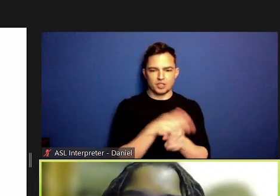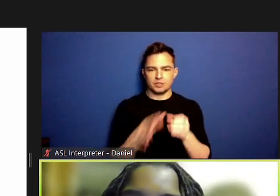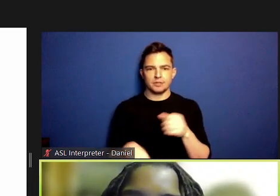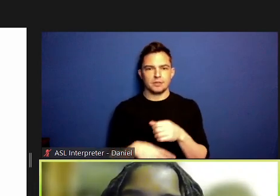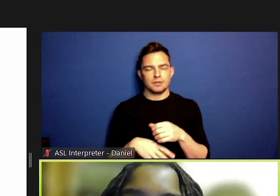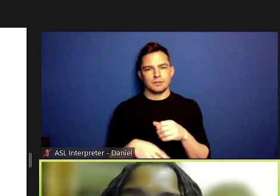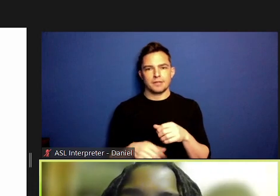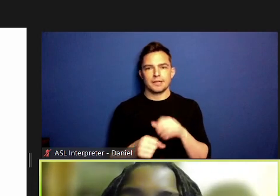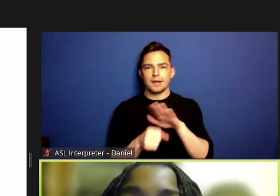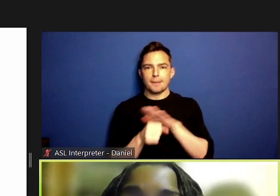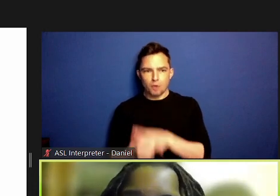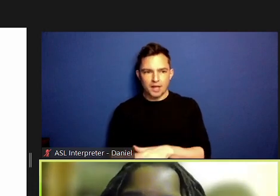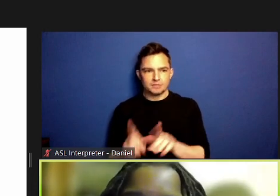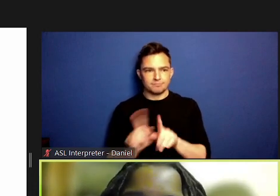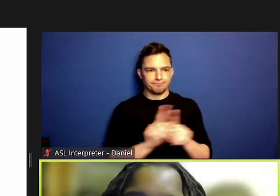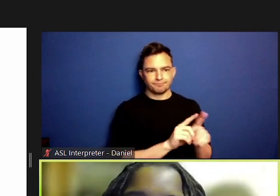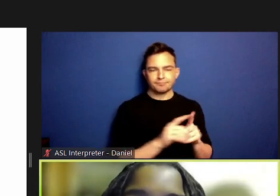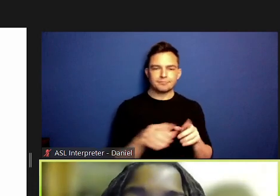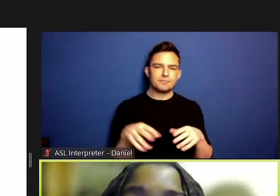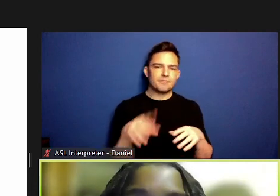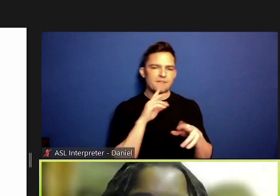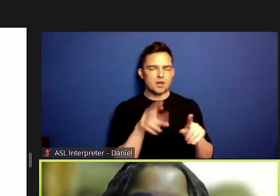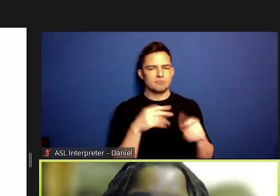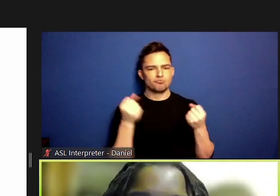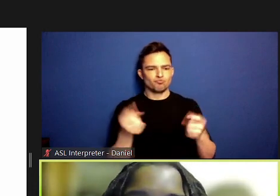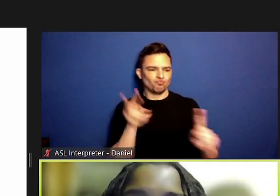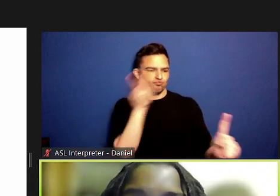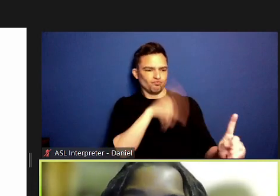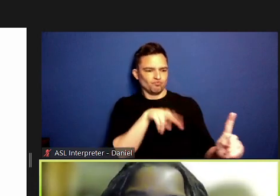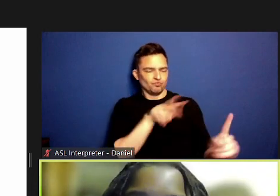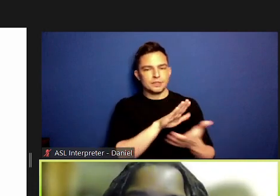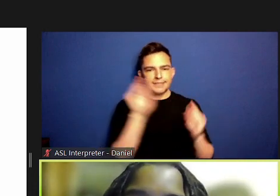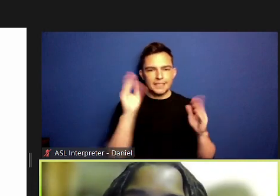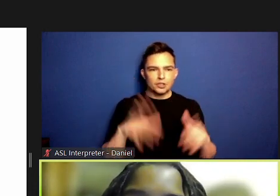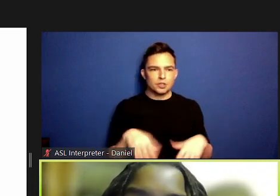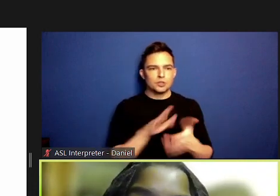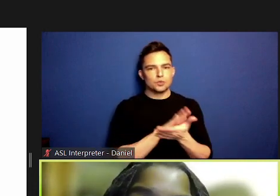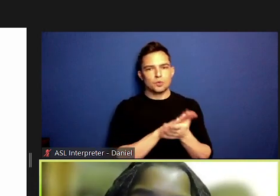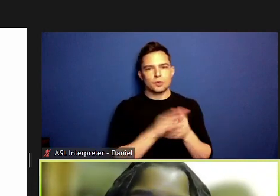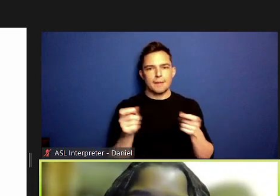in schools by teachers, school administrators, police, and even other community members.